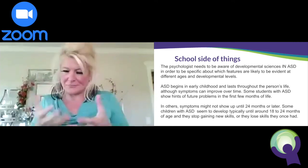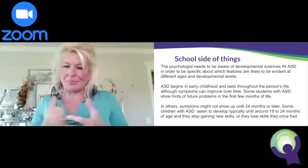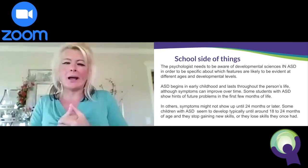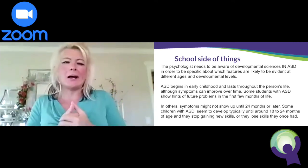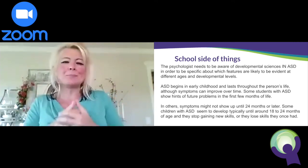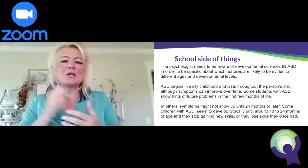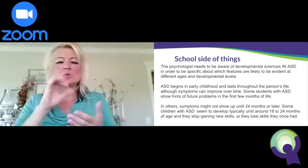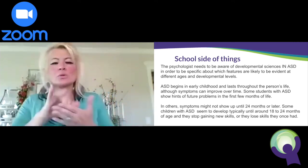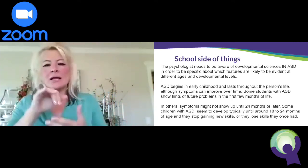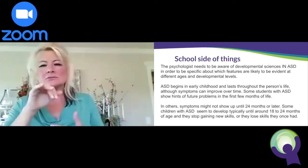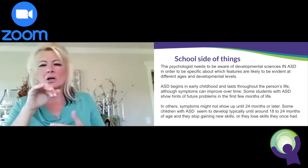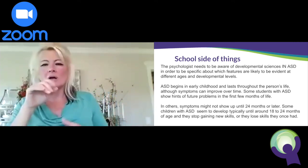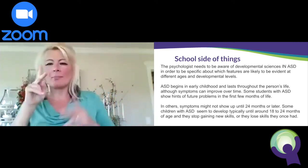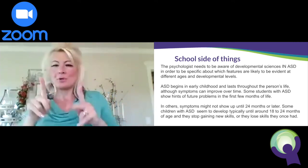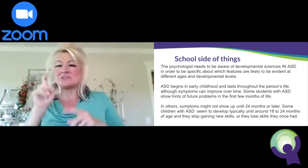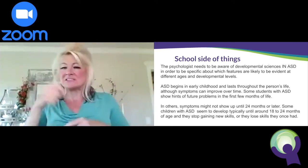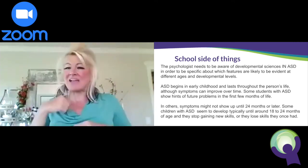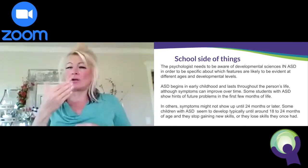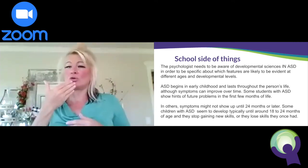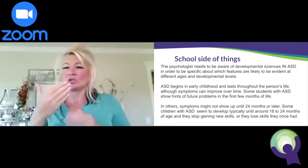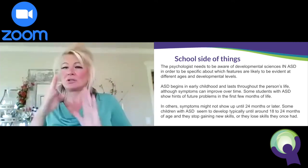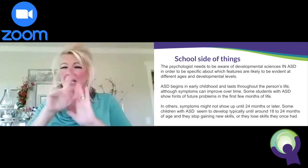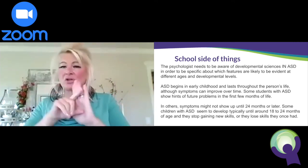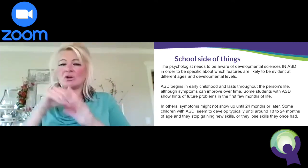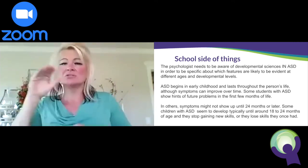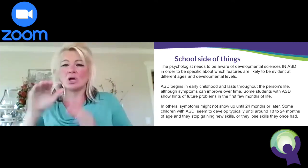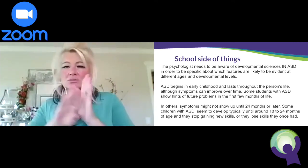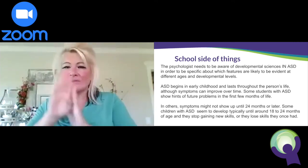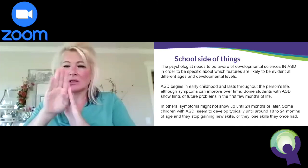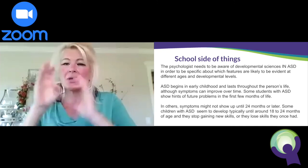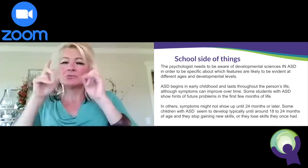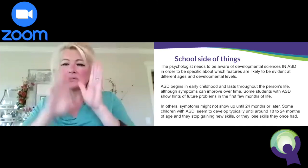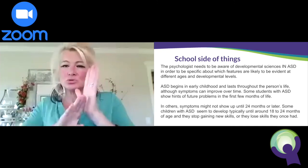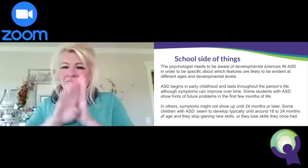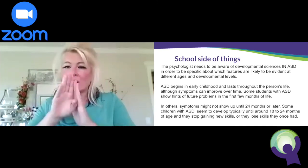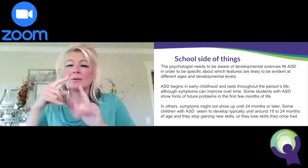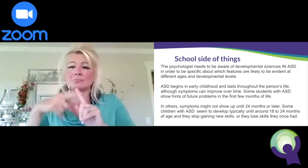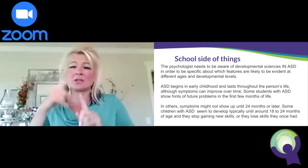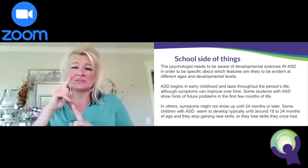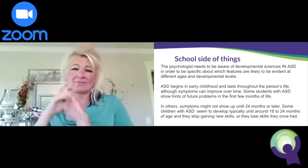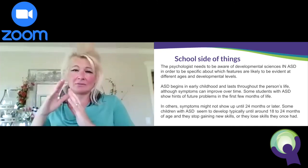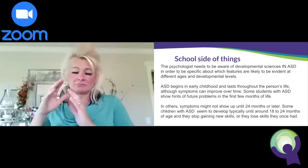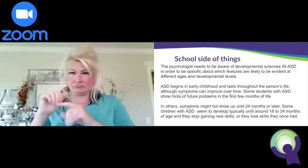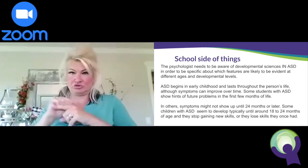It's not linear, it's more like a circle. So that person could have a good